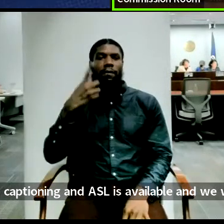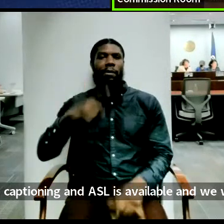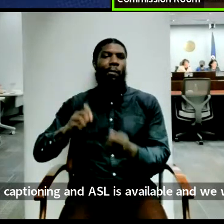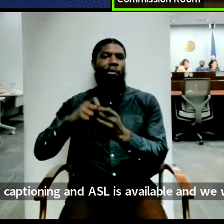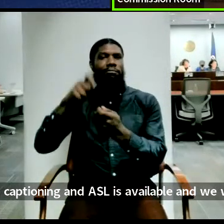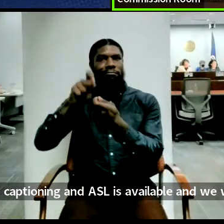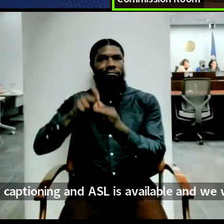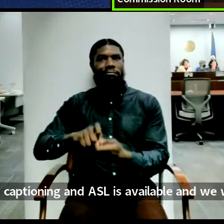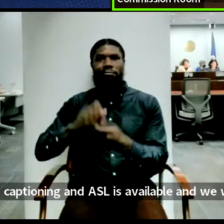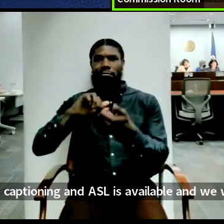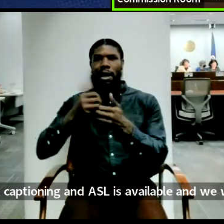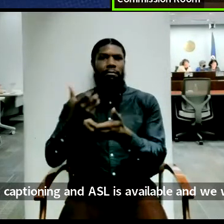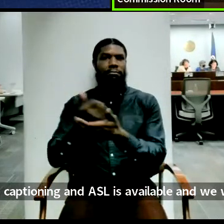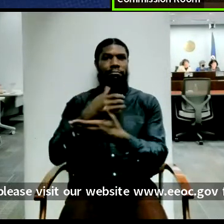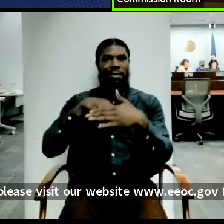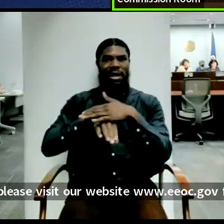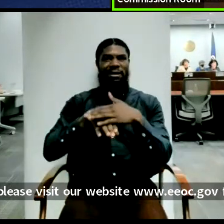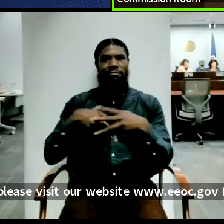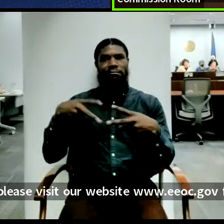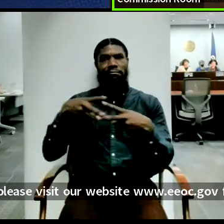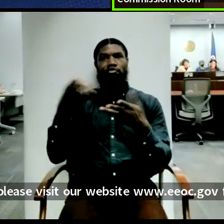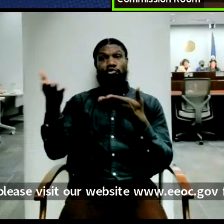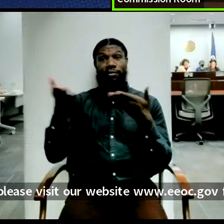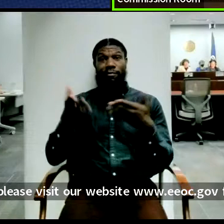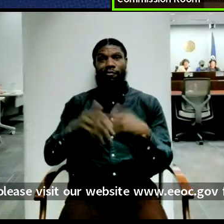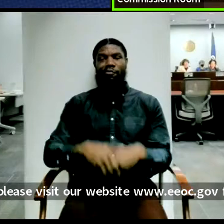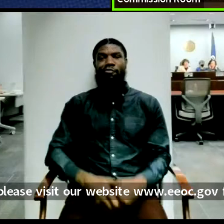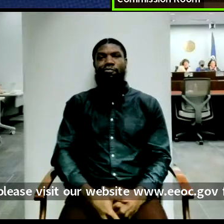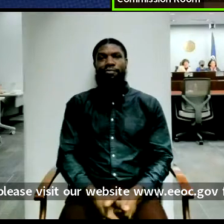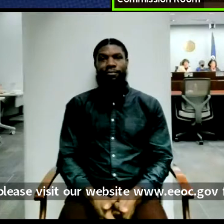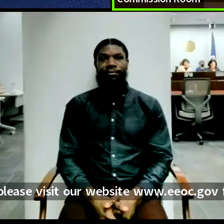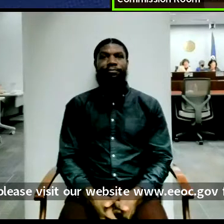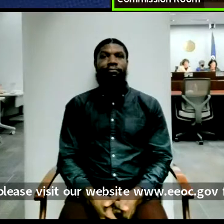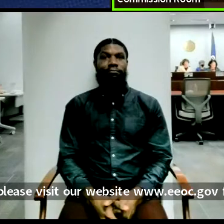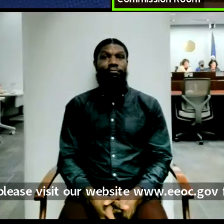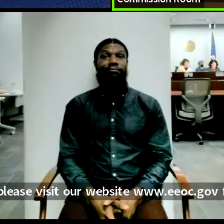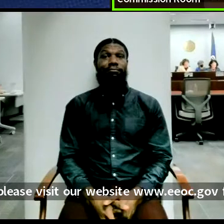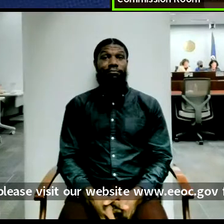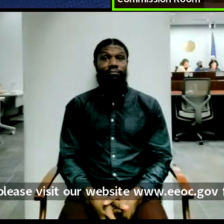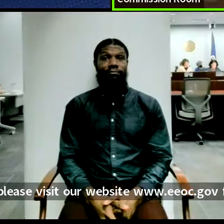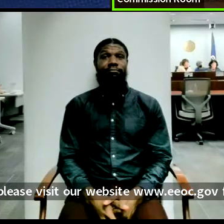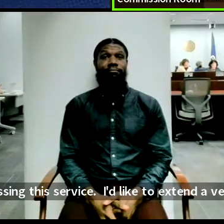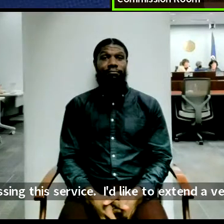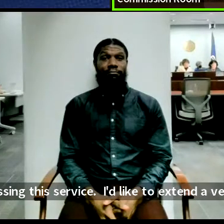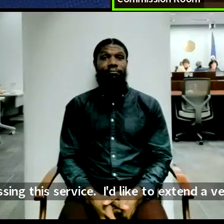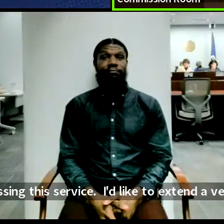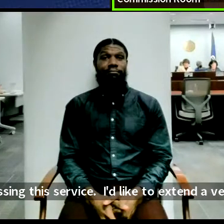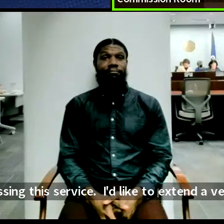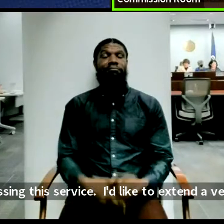on accessing this service. I'd like to extend a very warm welcome to our invited panelists.